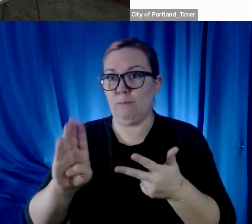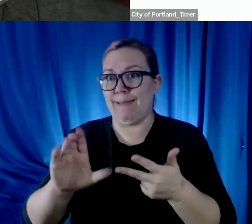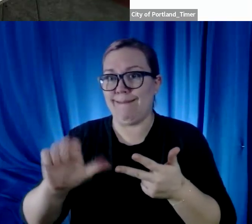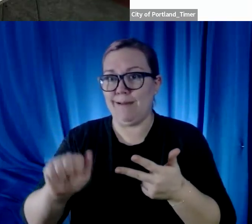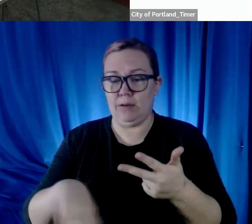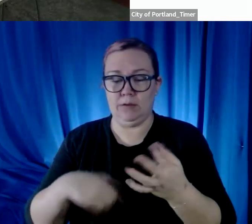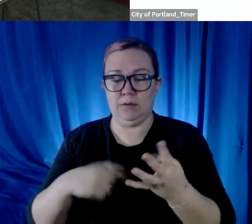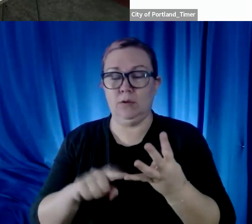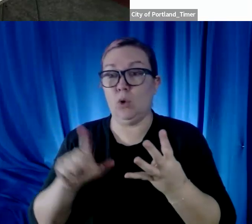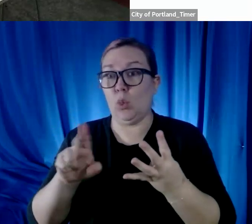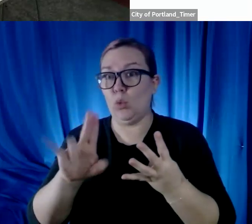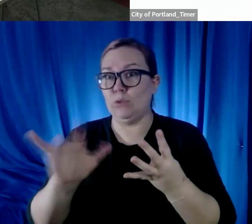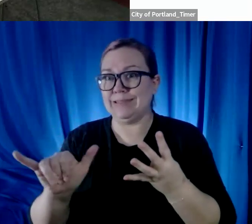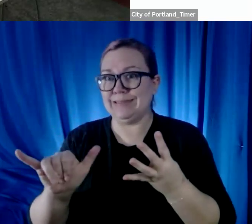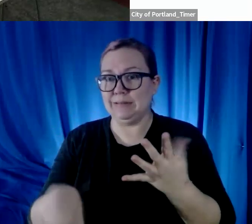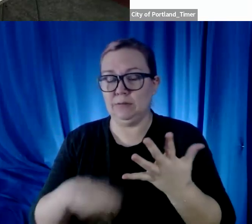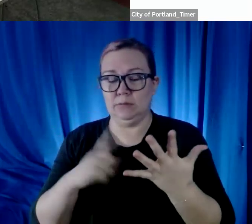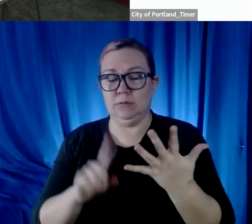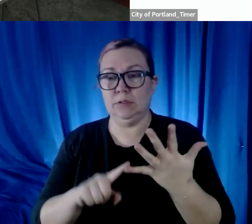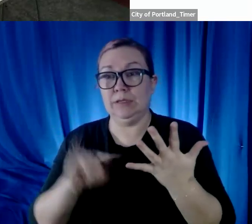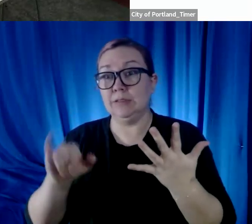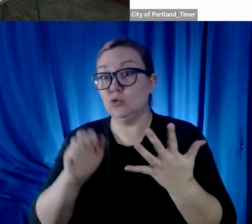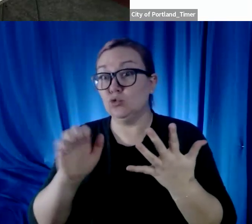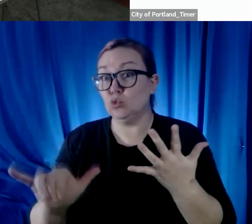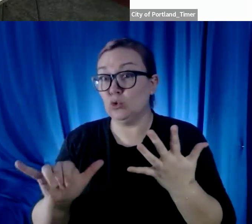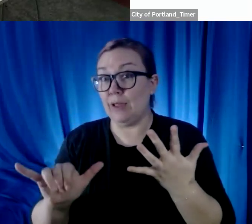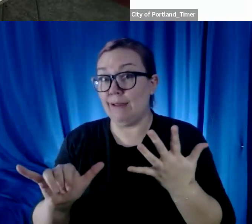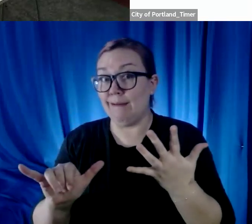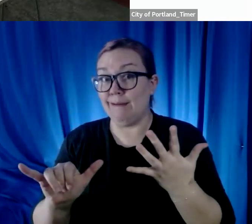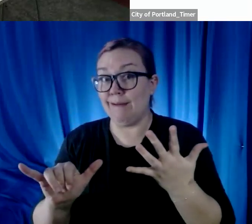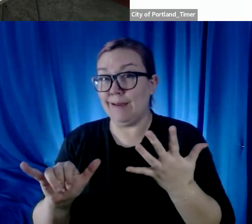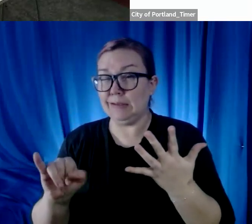Lucy Blancher. Jay Jealous? Julis?